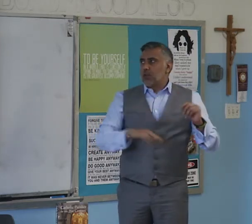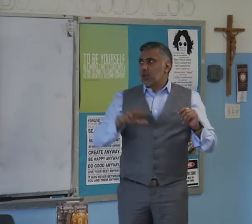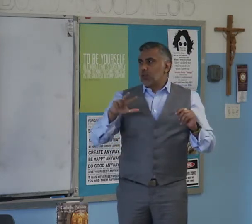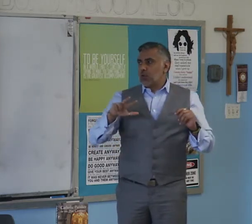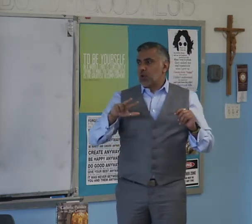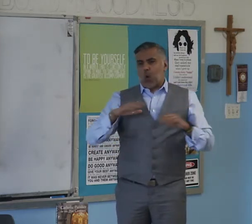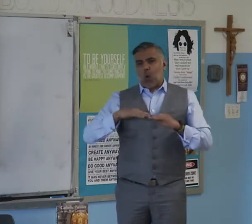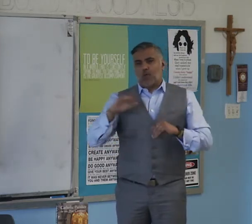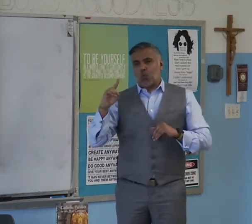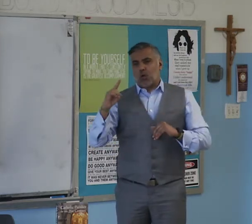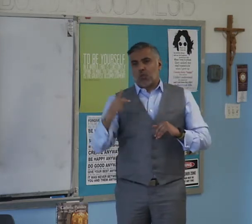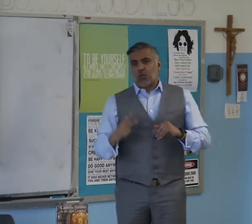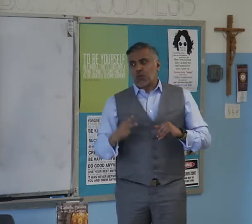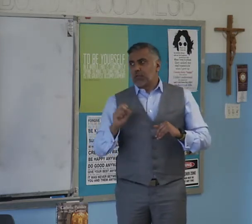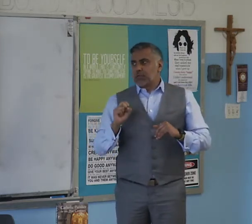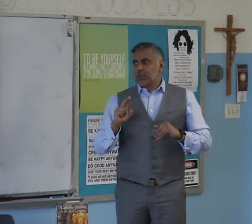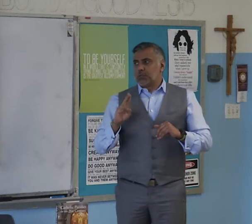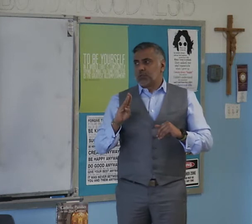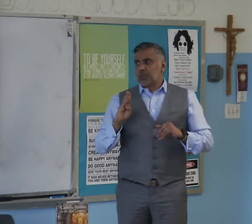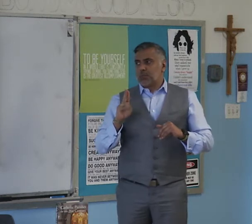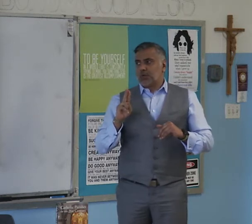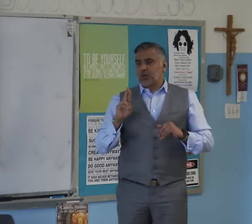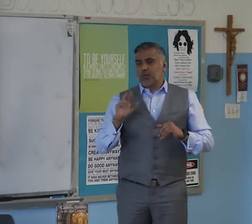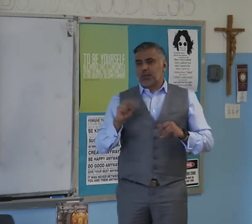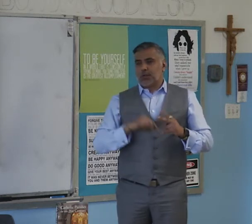third, whereas suburban parishes and 39% were rural,